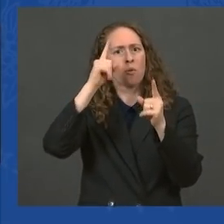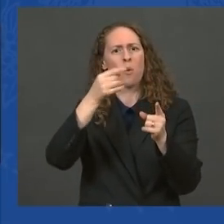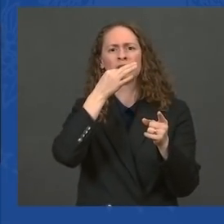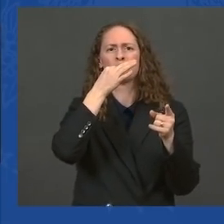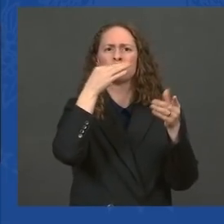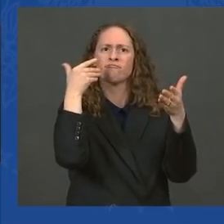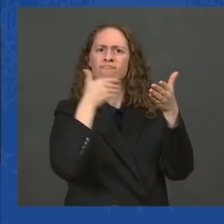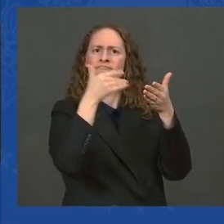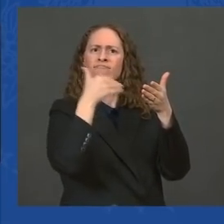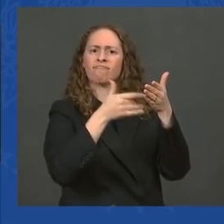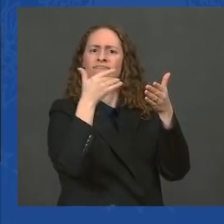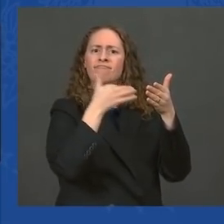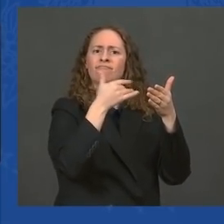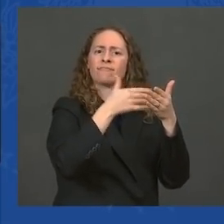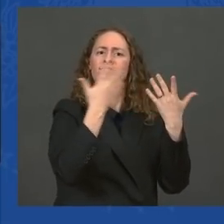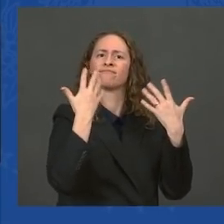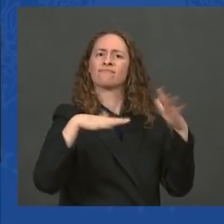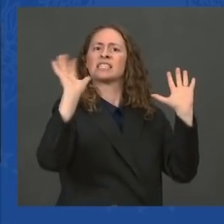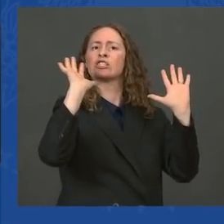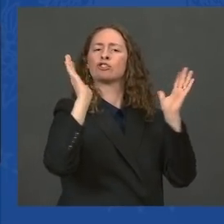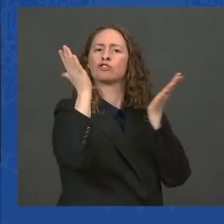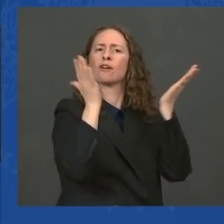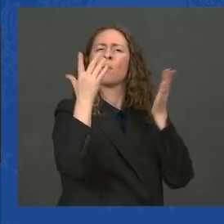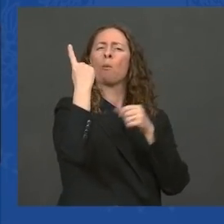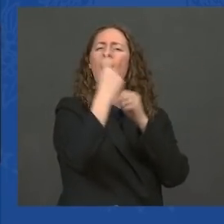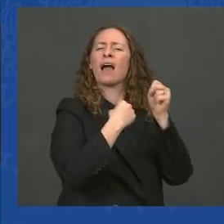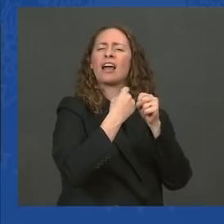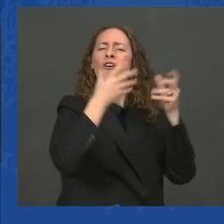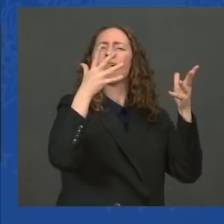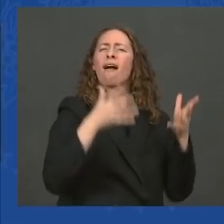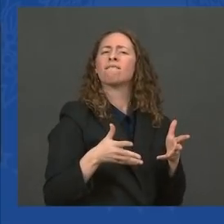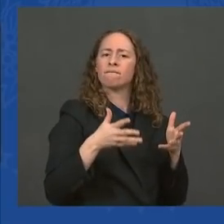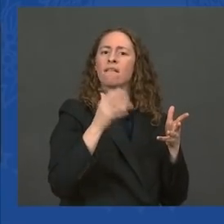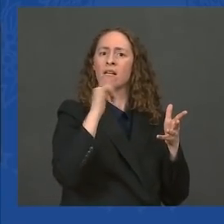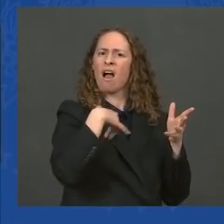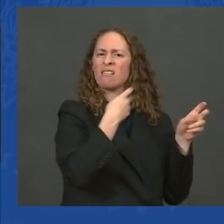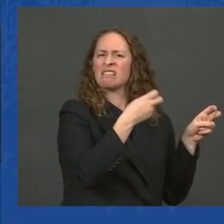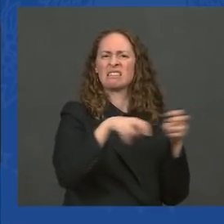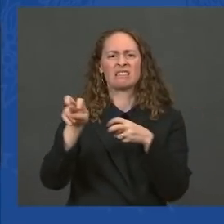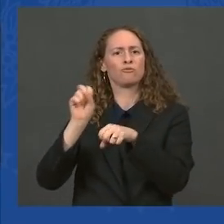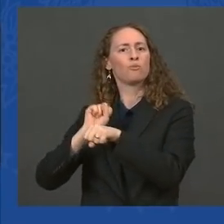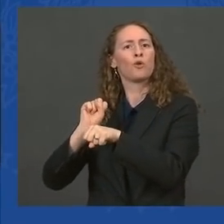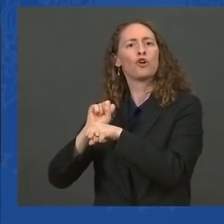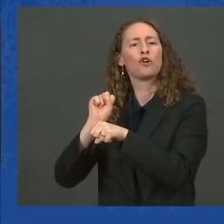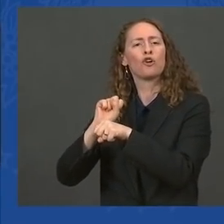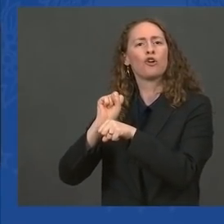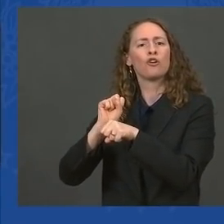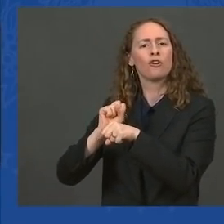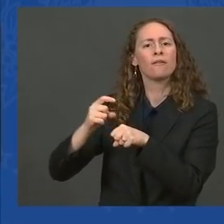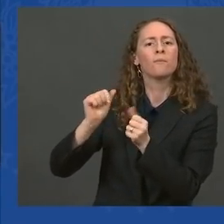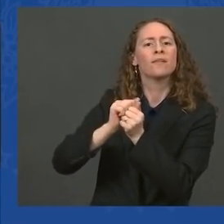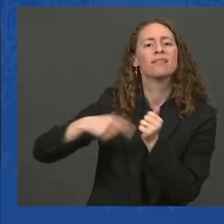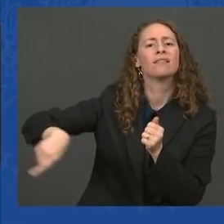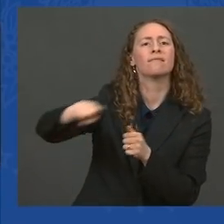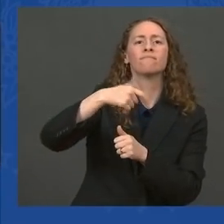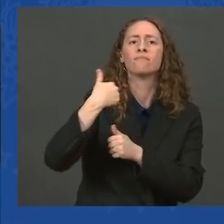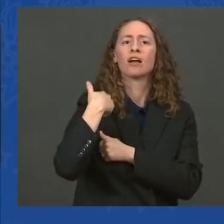to create a pipeline for former military health professionals. For both our veterans and our military medical personnel,